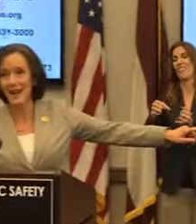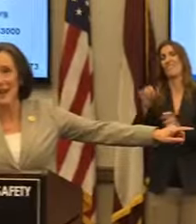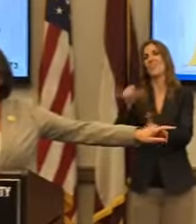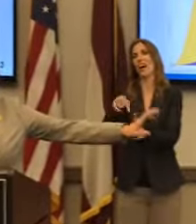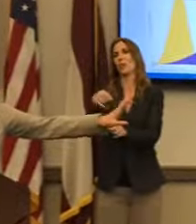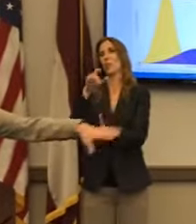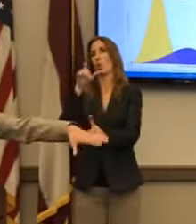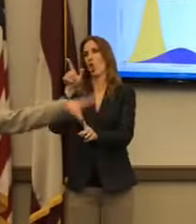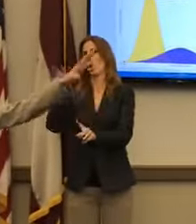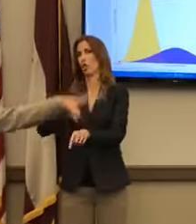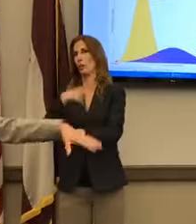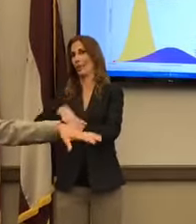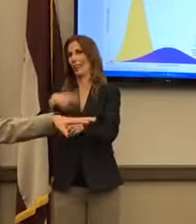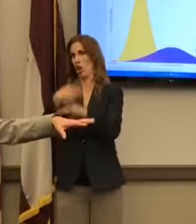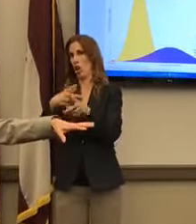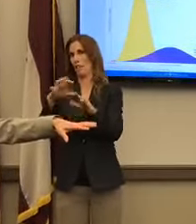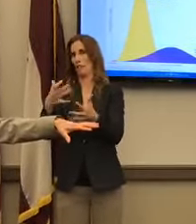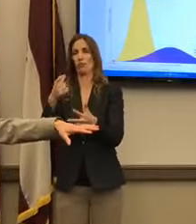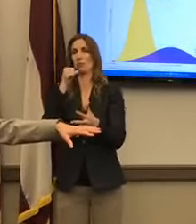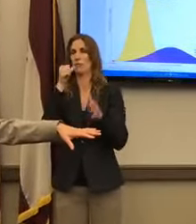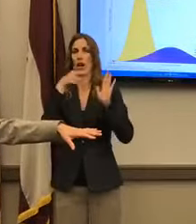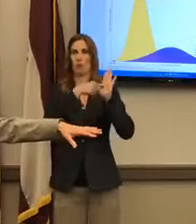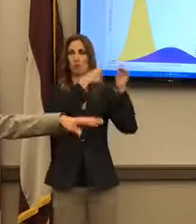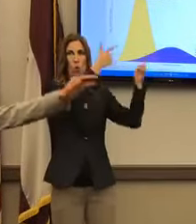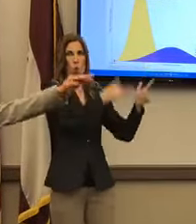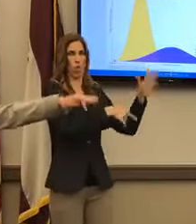are now but that is not indicative of the whole population obviously but just